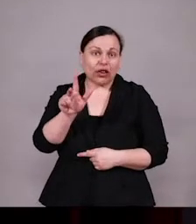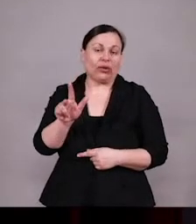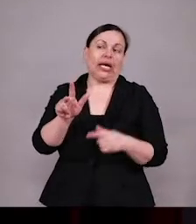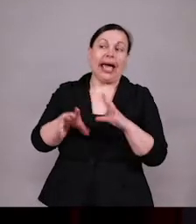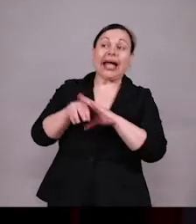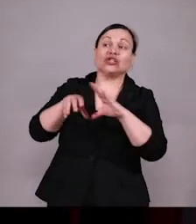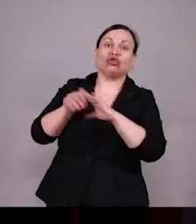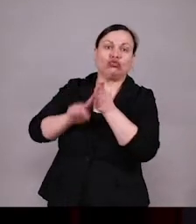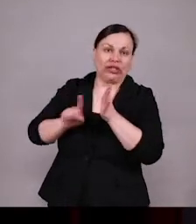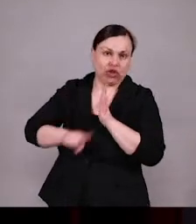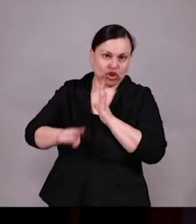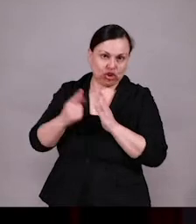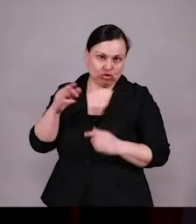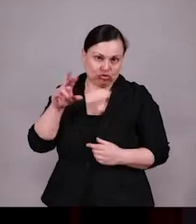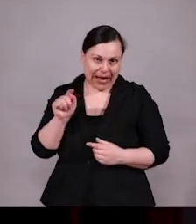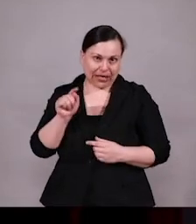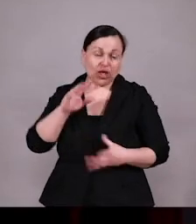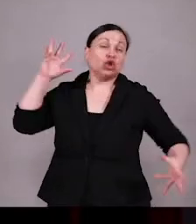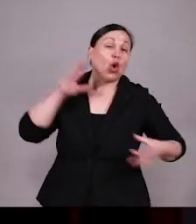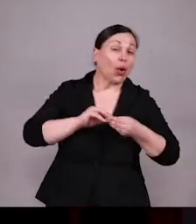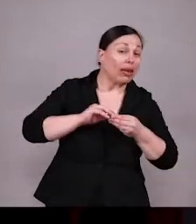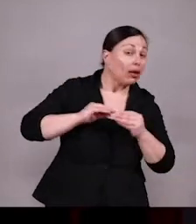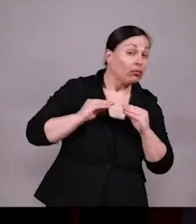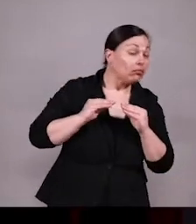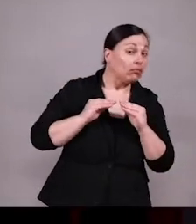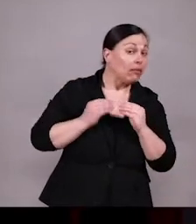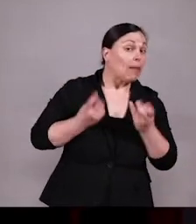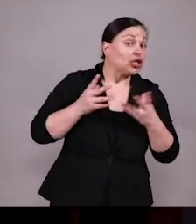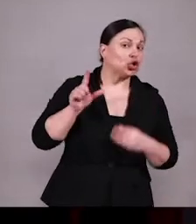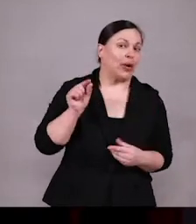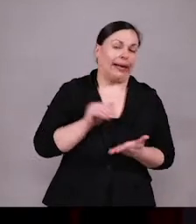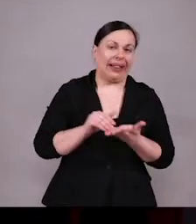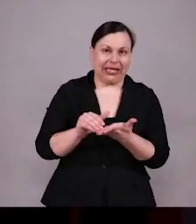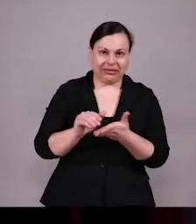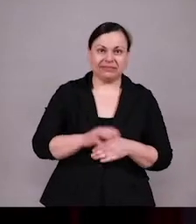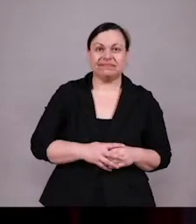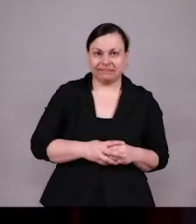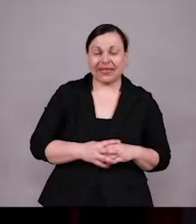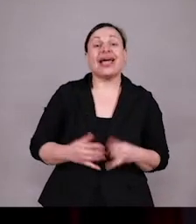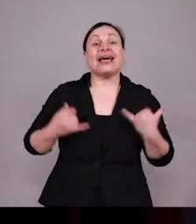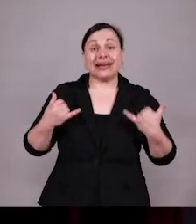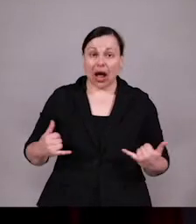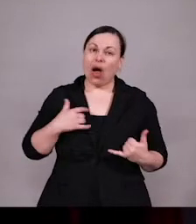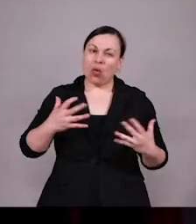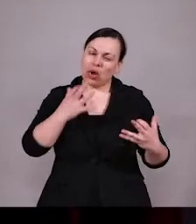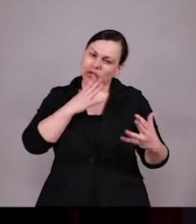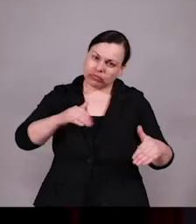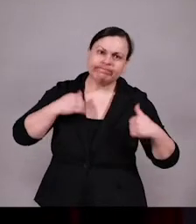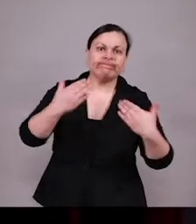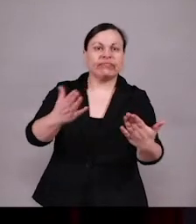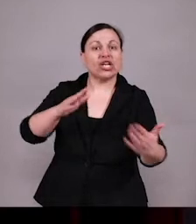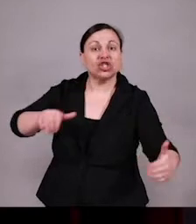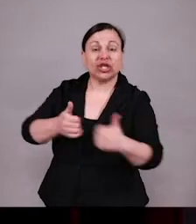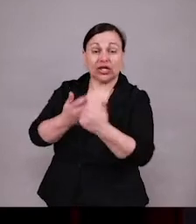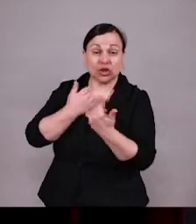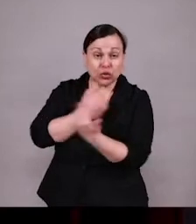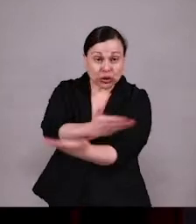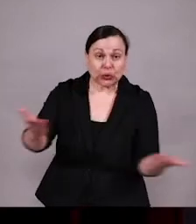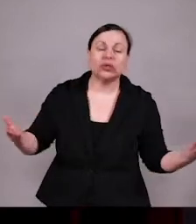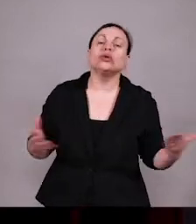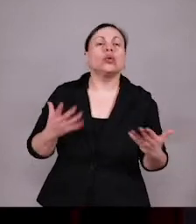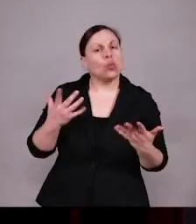research grants, totaling more than $20 million. And now I want to challenge us all to do even more.